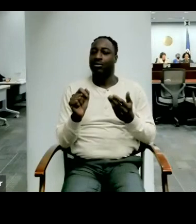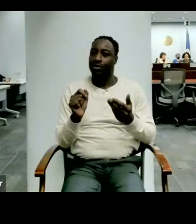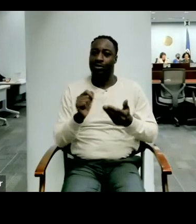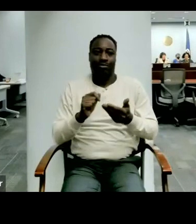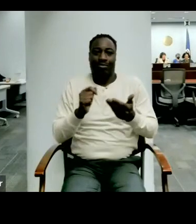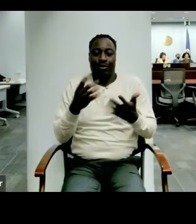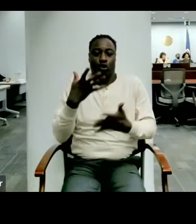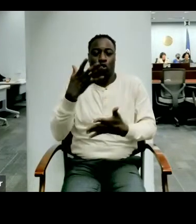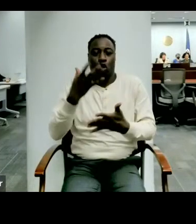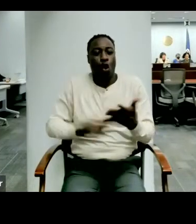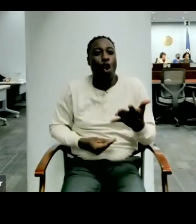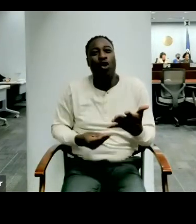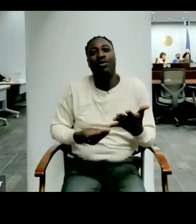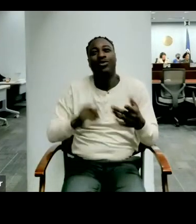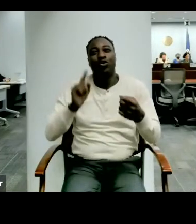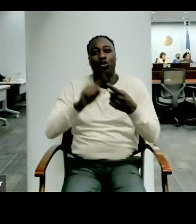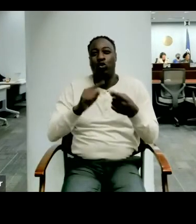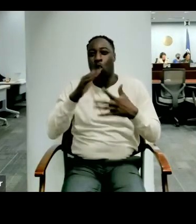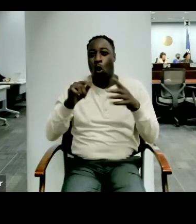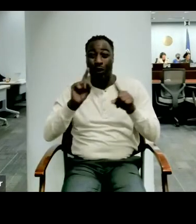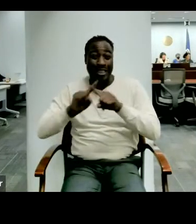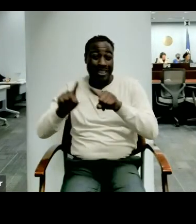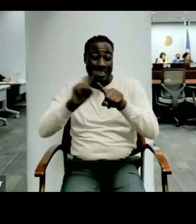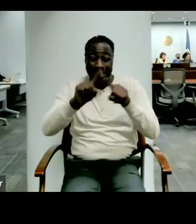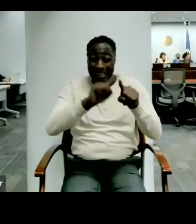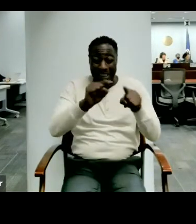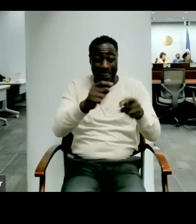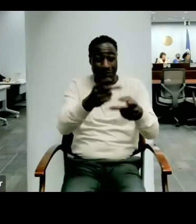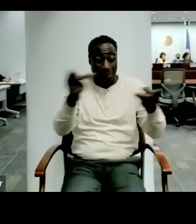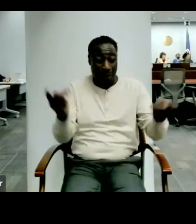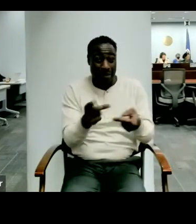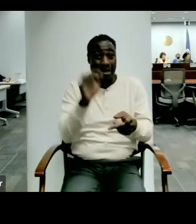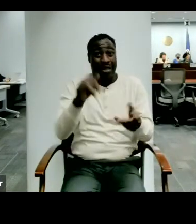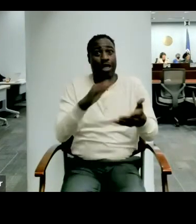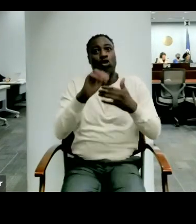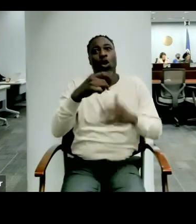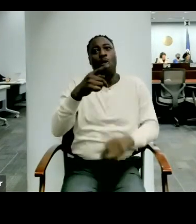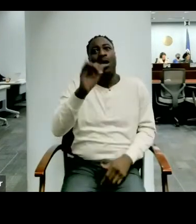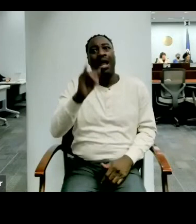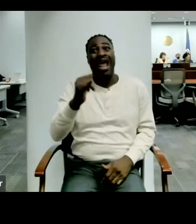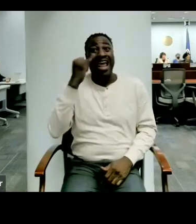recommended the EEOC collect is PII and were it to fall into the wrong happened,